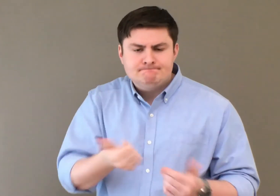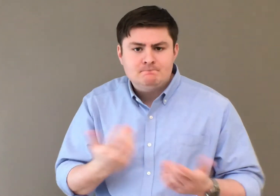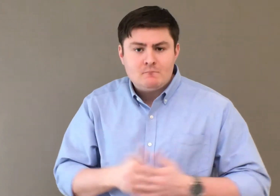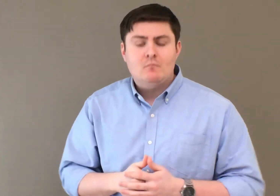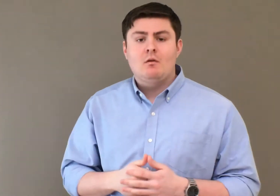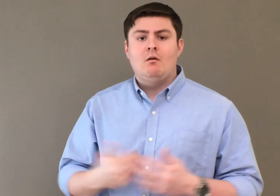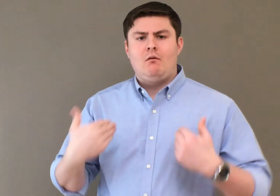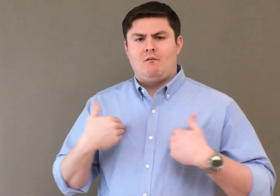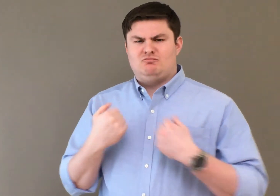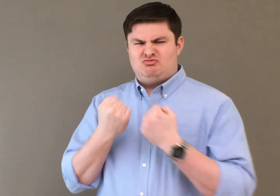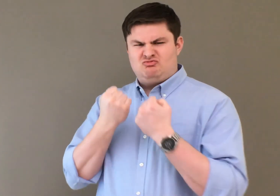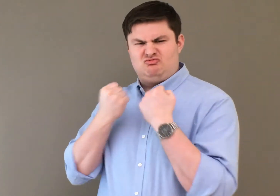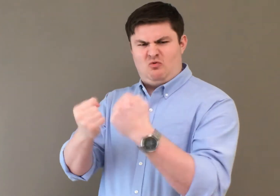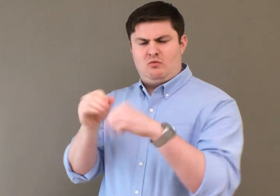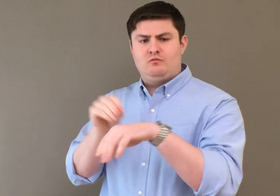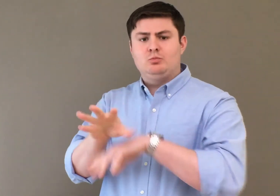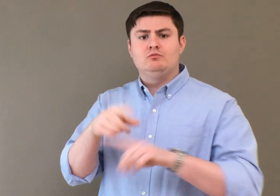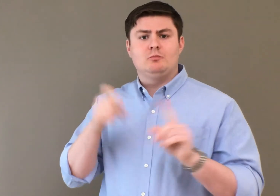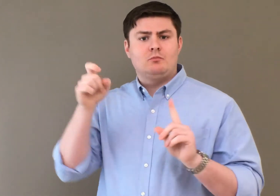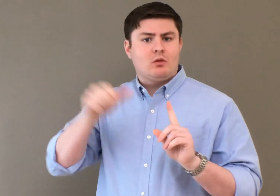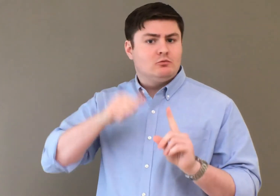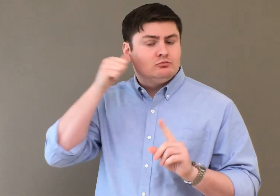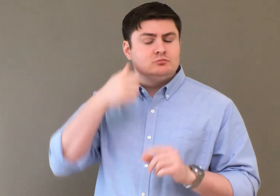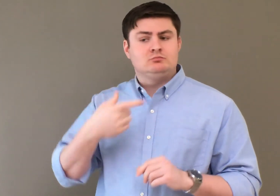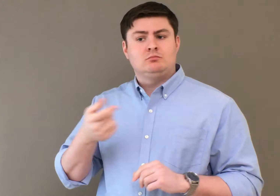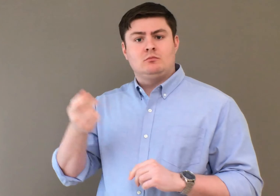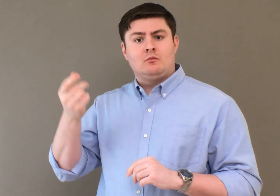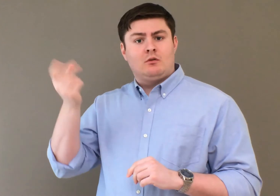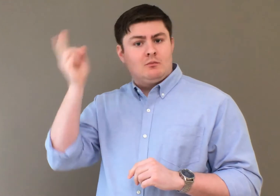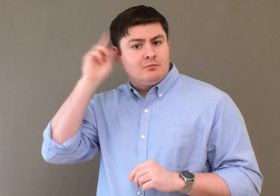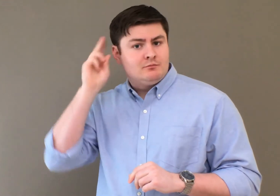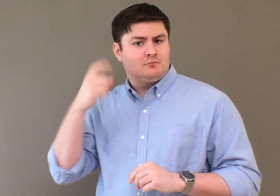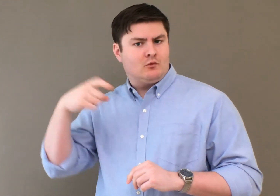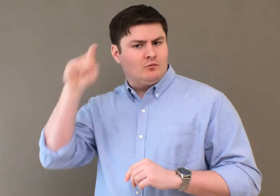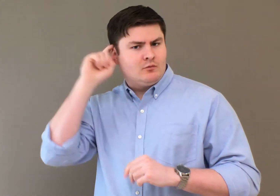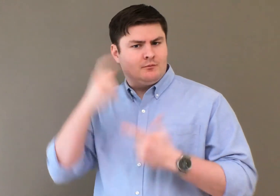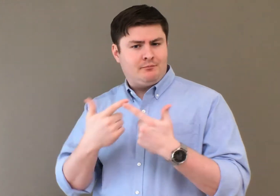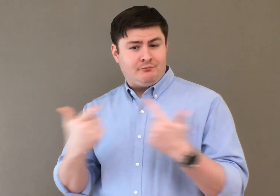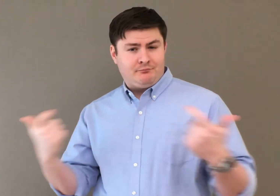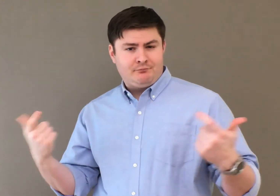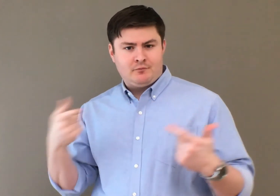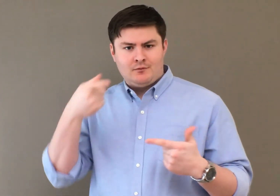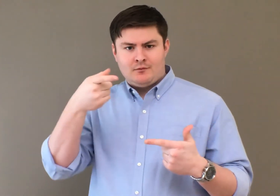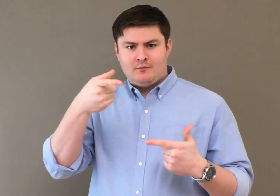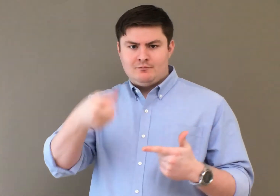as compared to ASL based interventions. Audiologists also tend to heavily prefer medical interventions